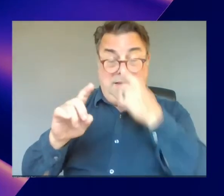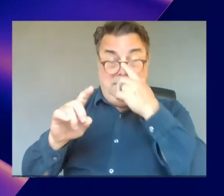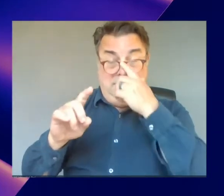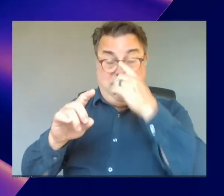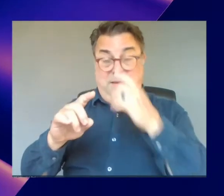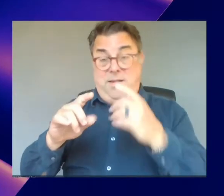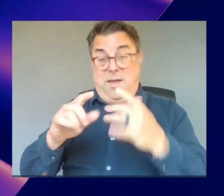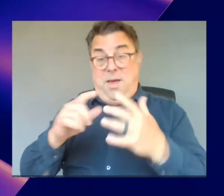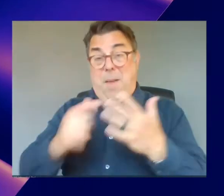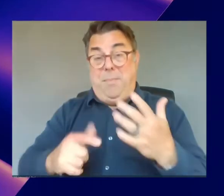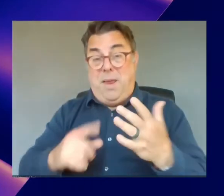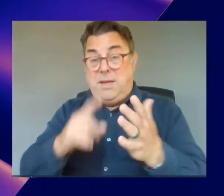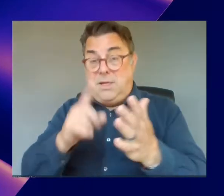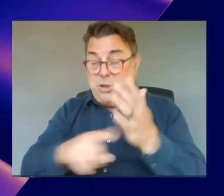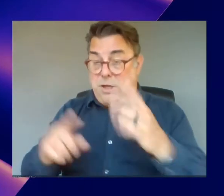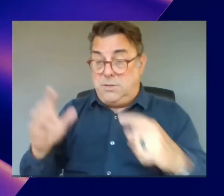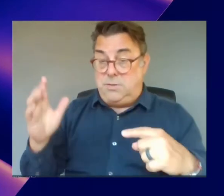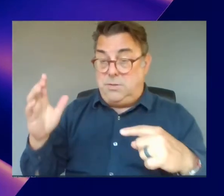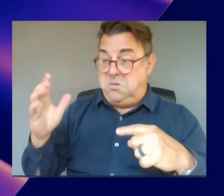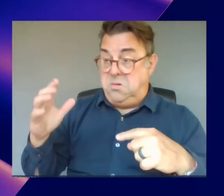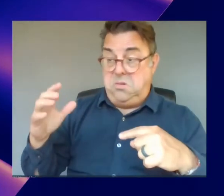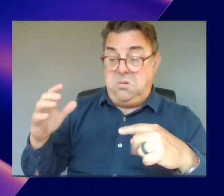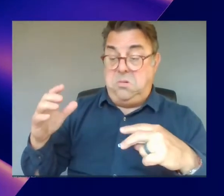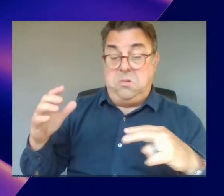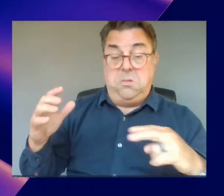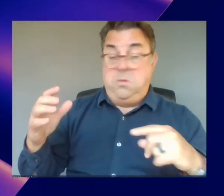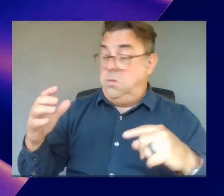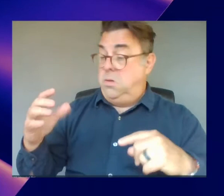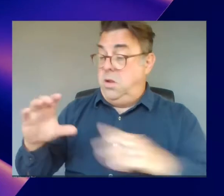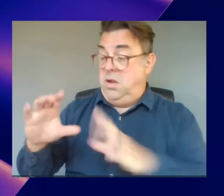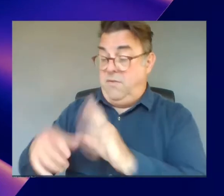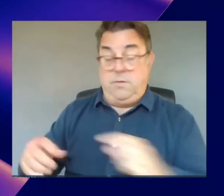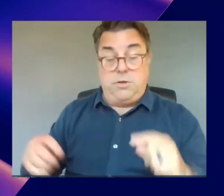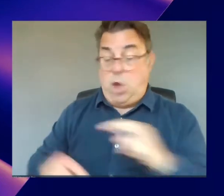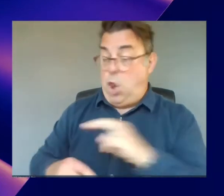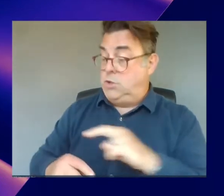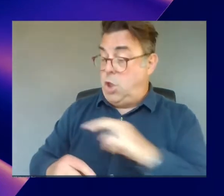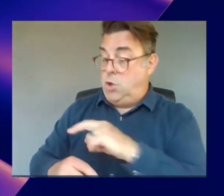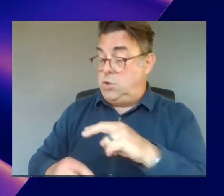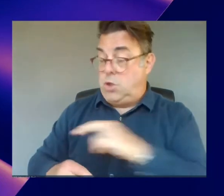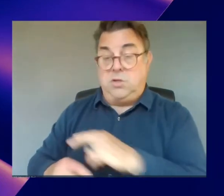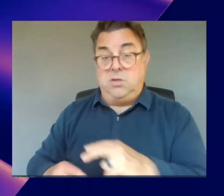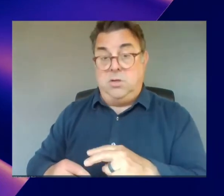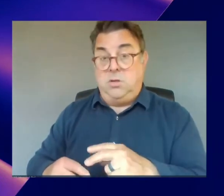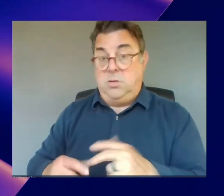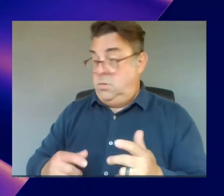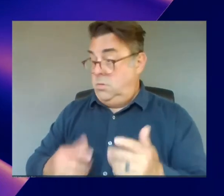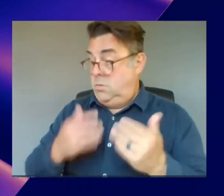which is also in a pipeline, and it basically is looking, should I turn this on for users or shouldn't I?